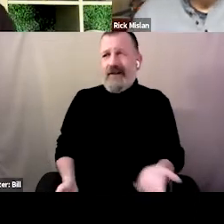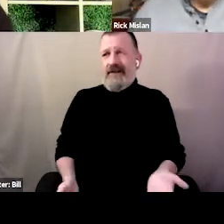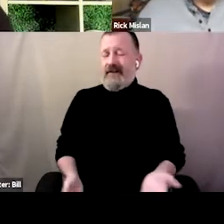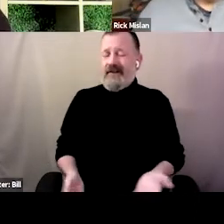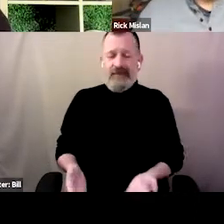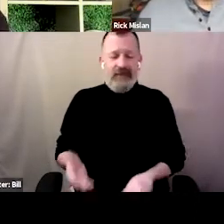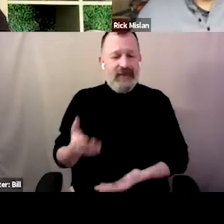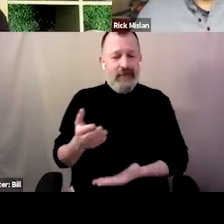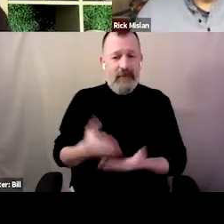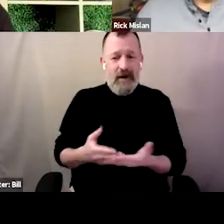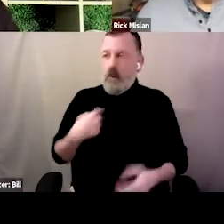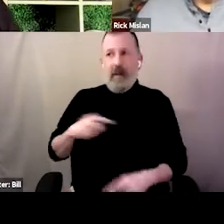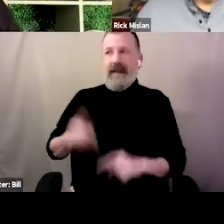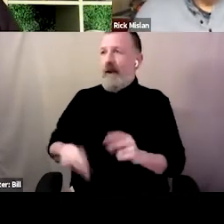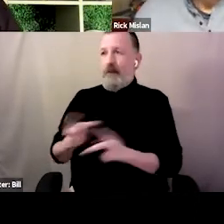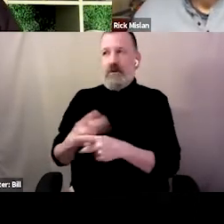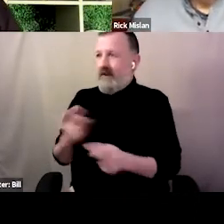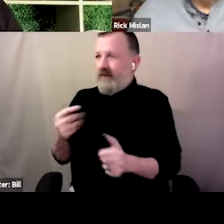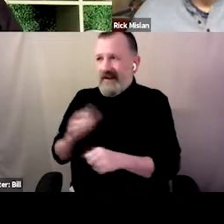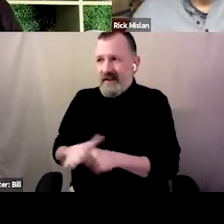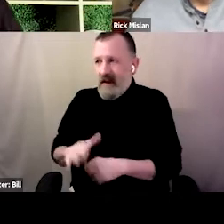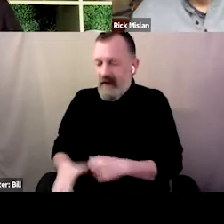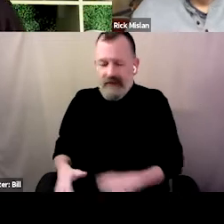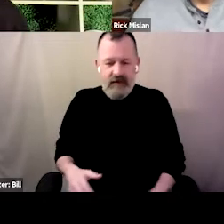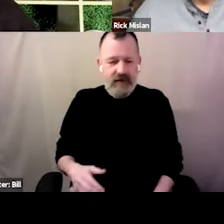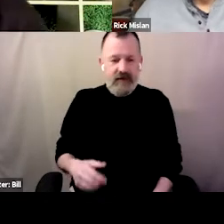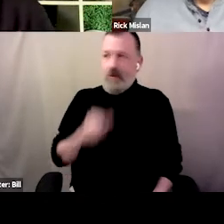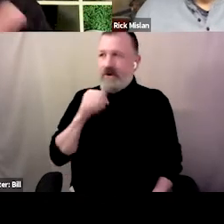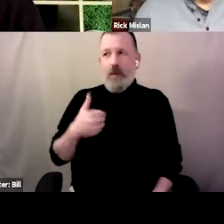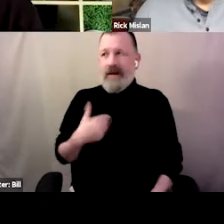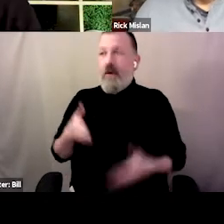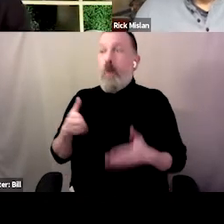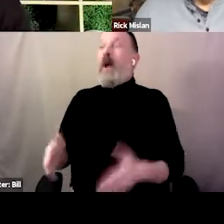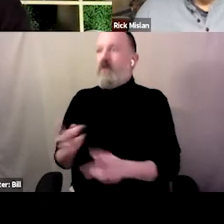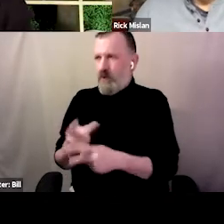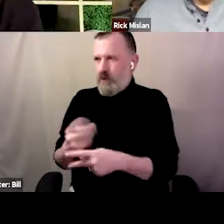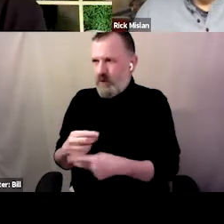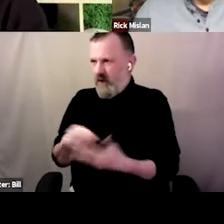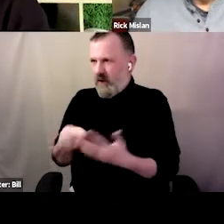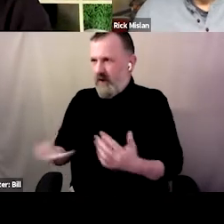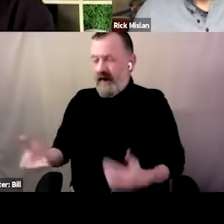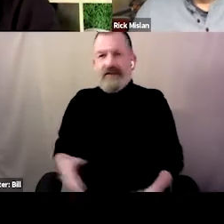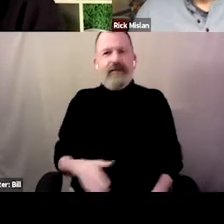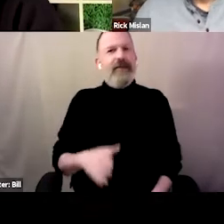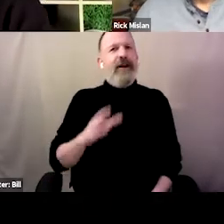produce it fast enough for or have the facilities here to produce it. CalebBarlow: Will take it taking it. Like if you want to cause a major